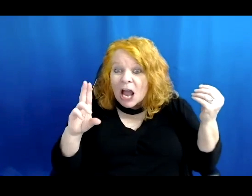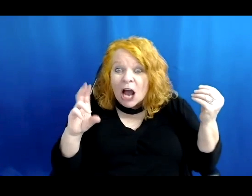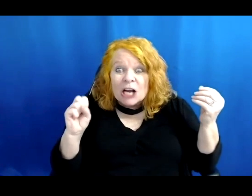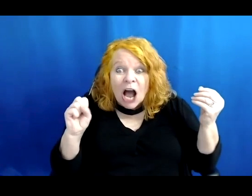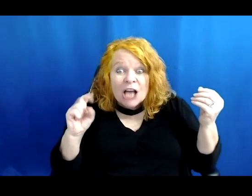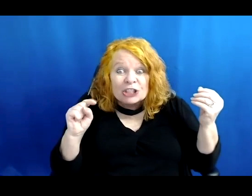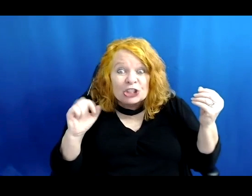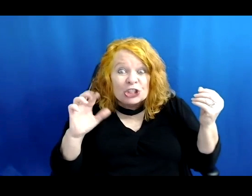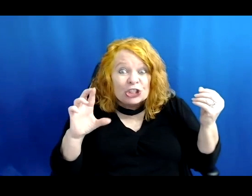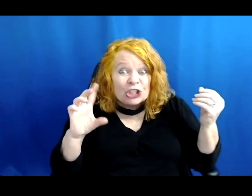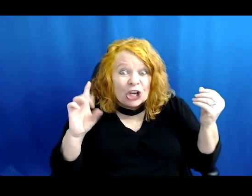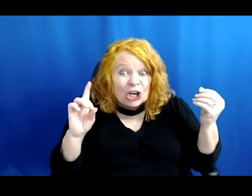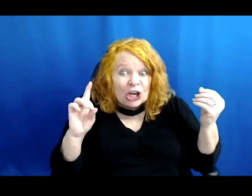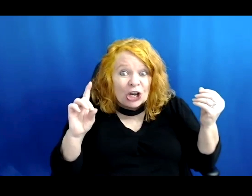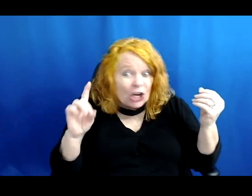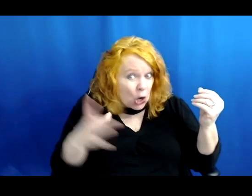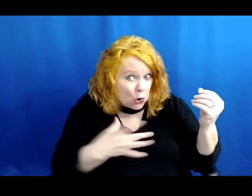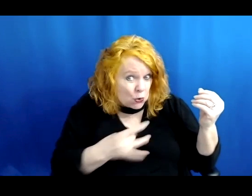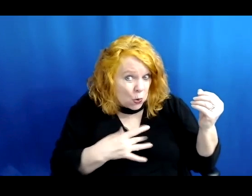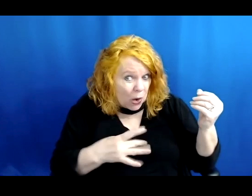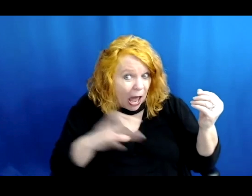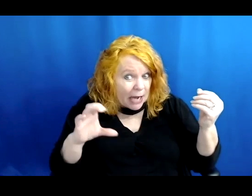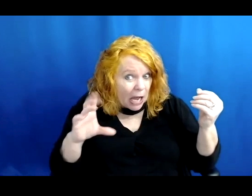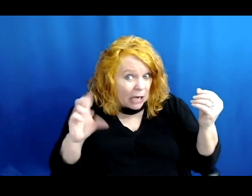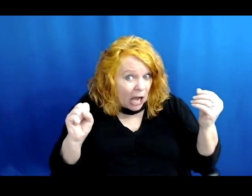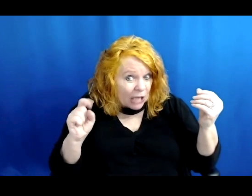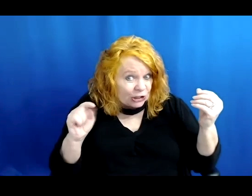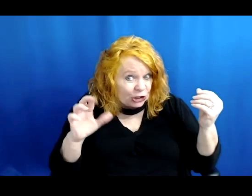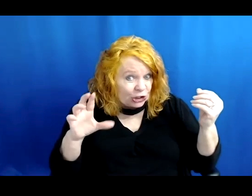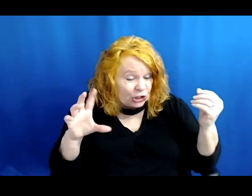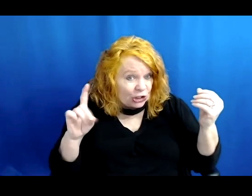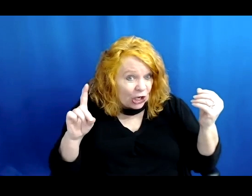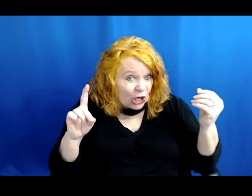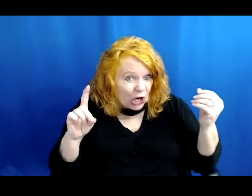Custard! Does anybody like custard? Look at that custard.